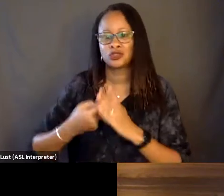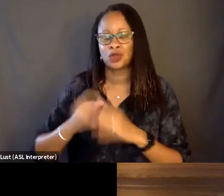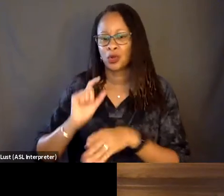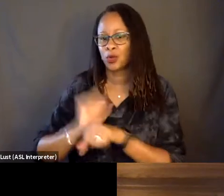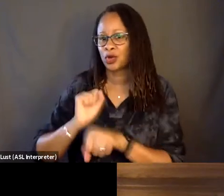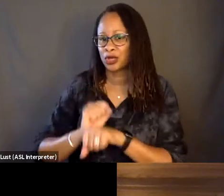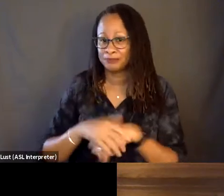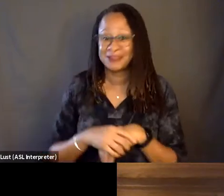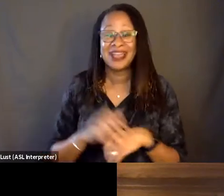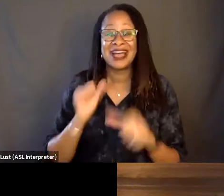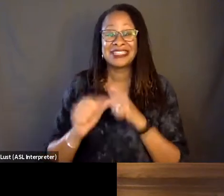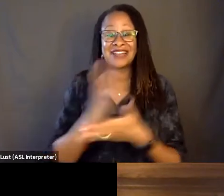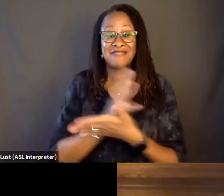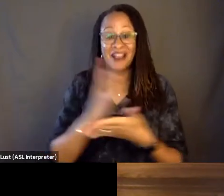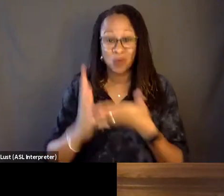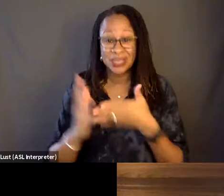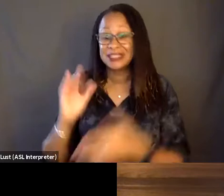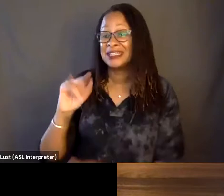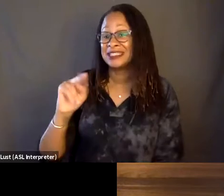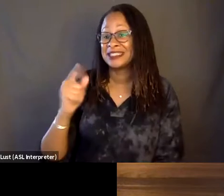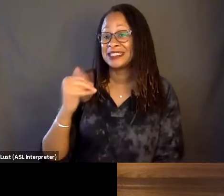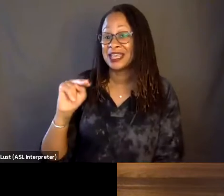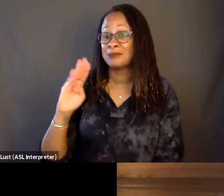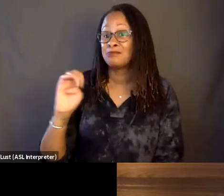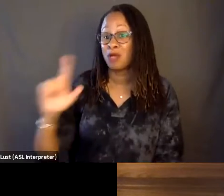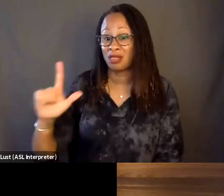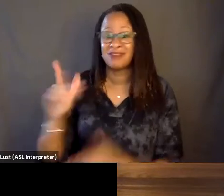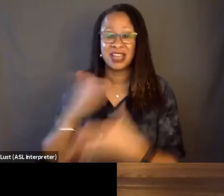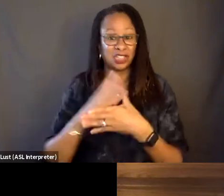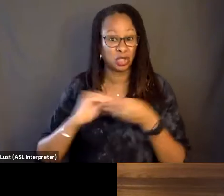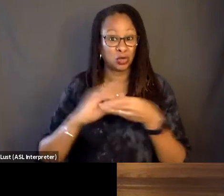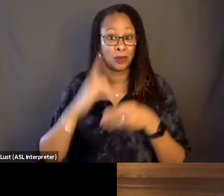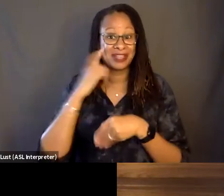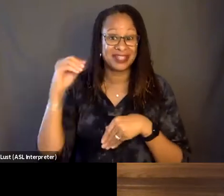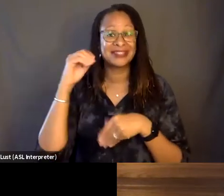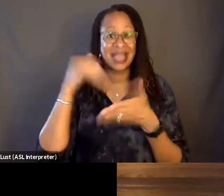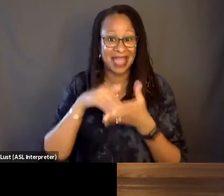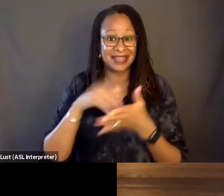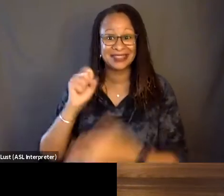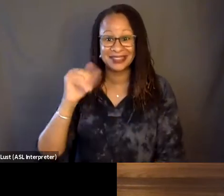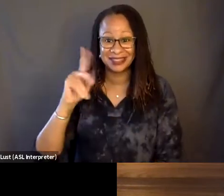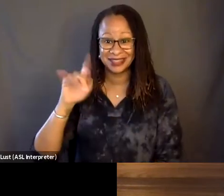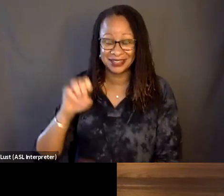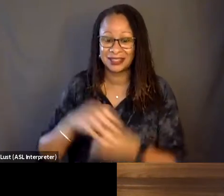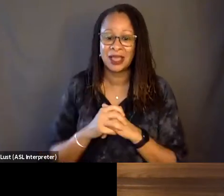And I share this story because it goes into Sundance. And literally, I met with her probably